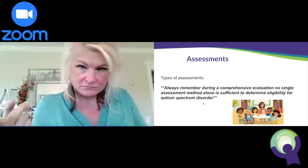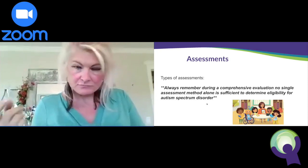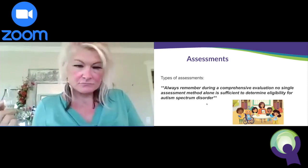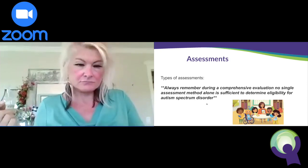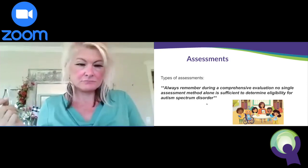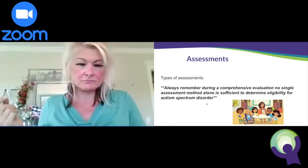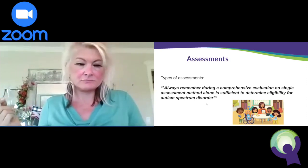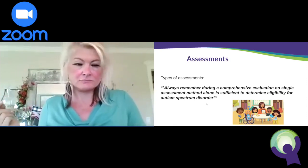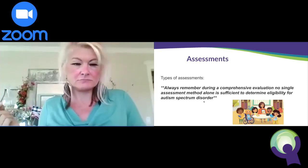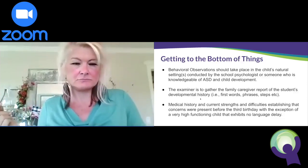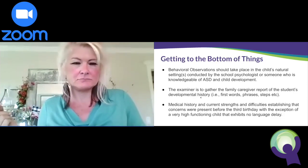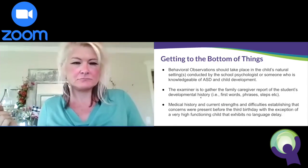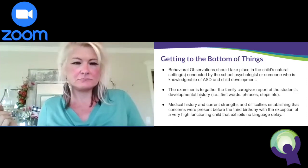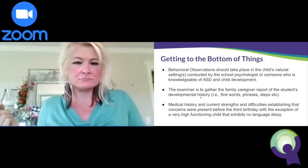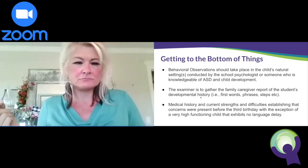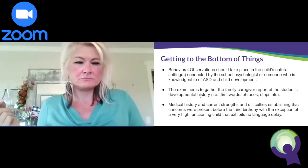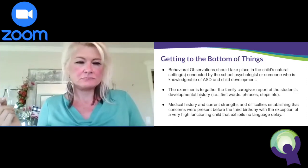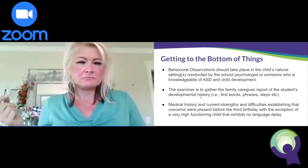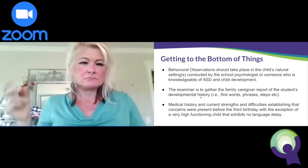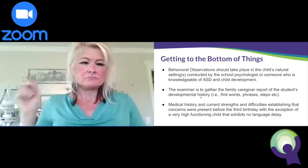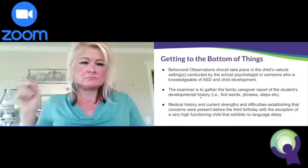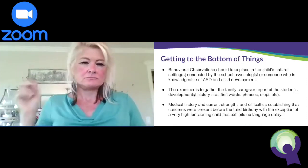Now let's see where I'm at.